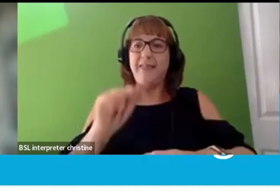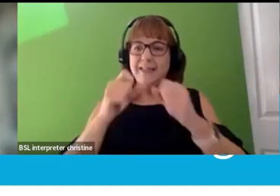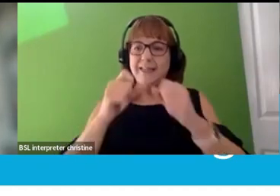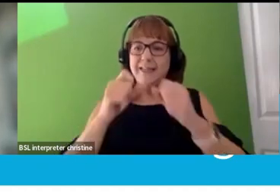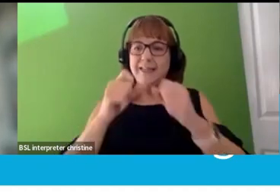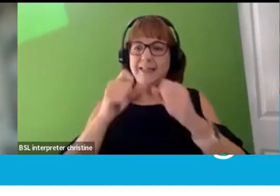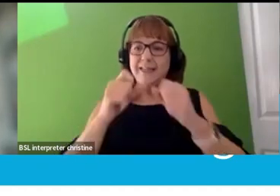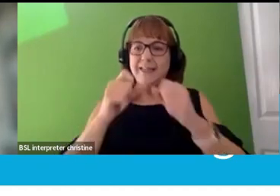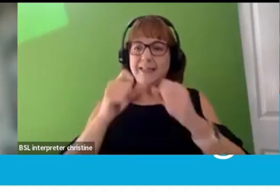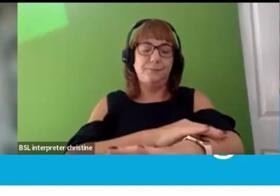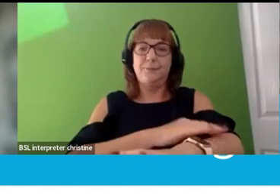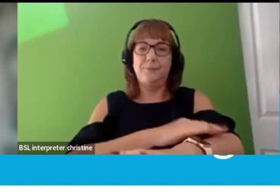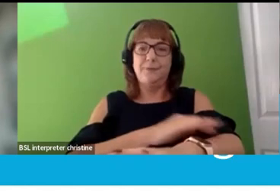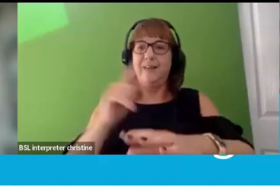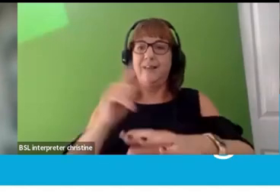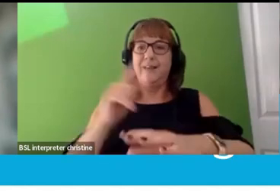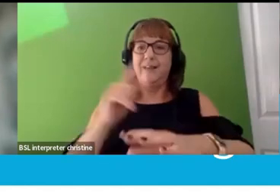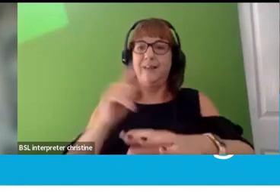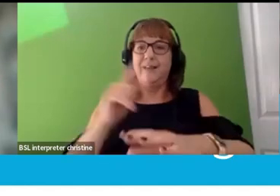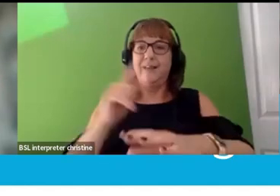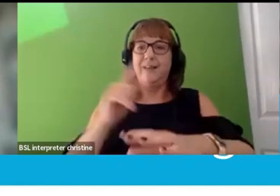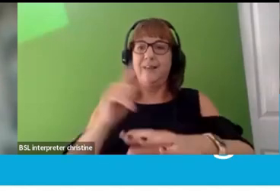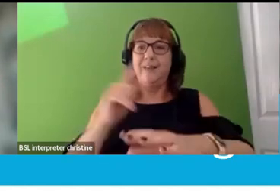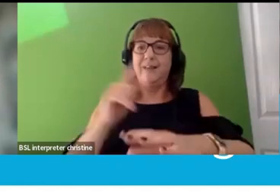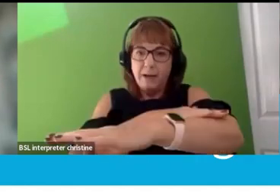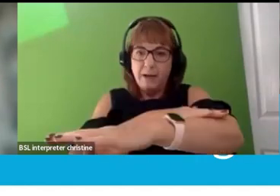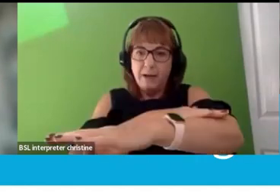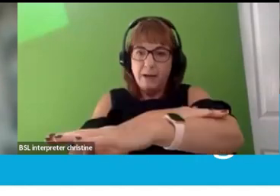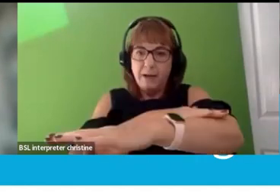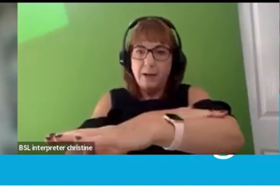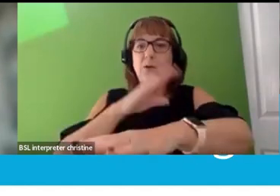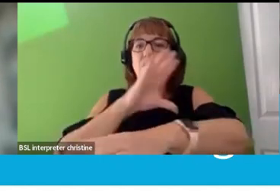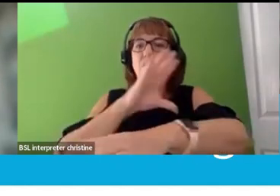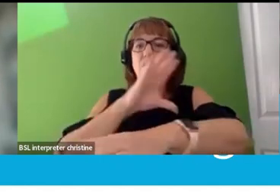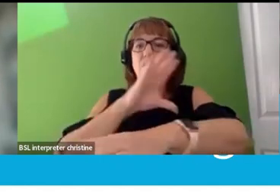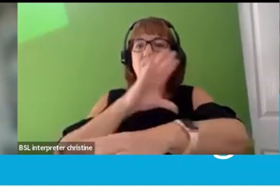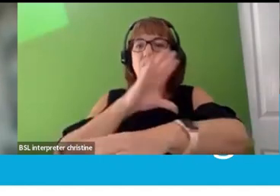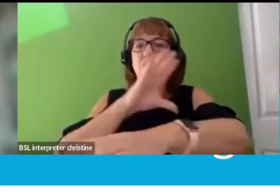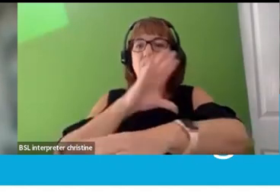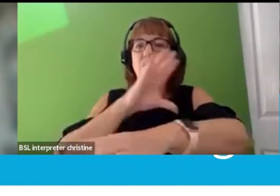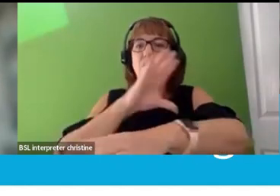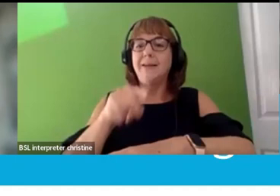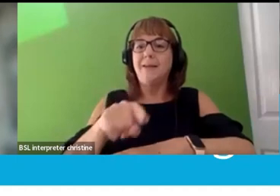rub it out or might hold firmly that's deep pressure. Touch, now with our sense of touch,